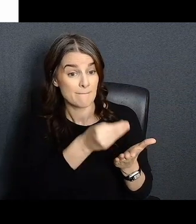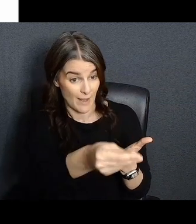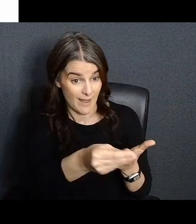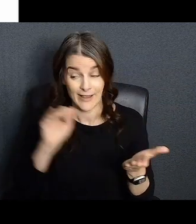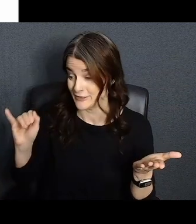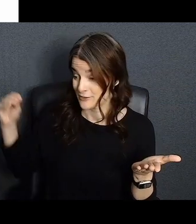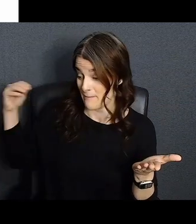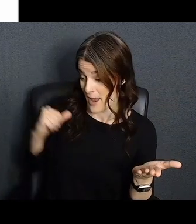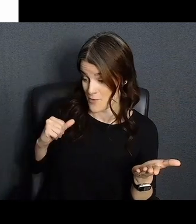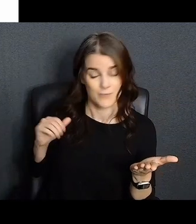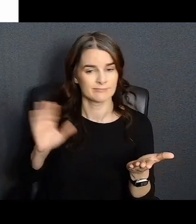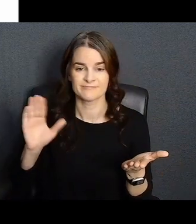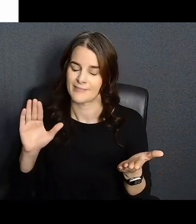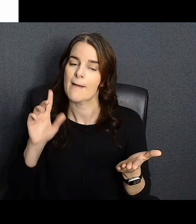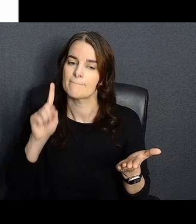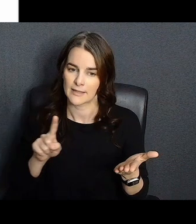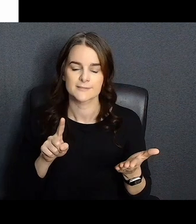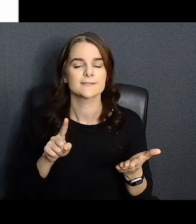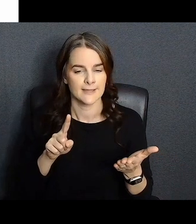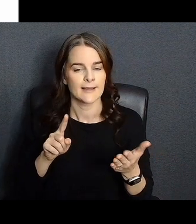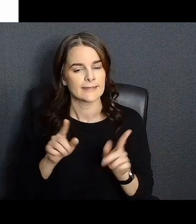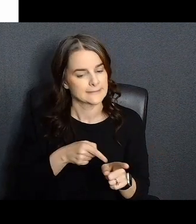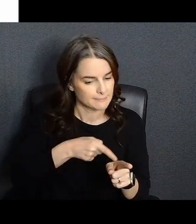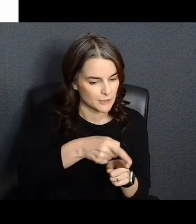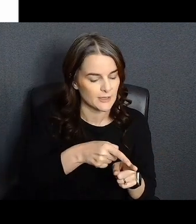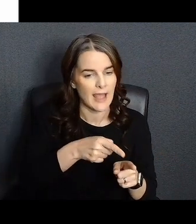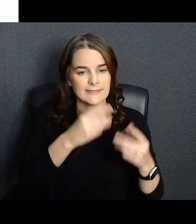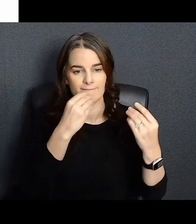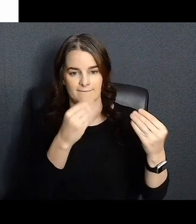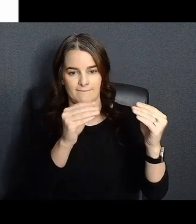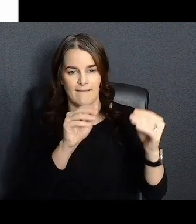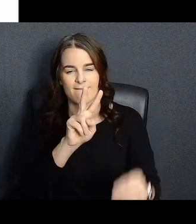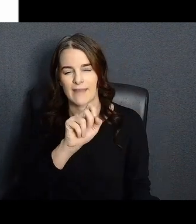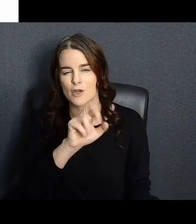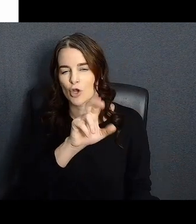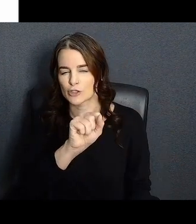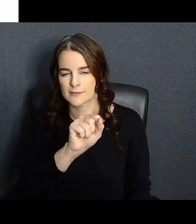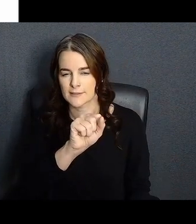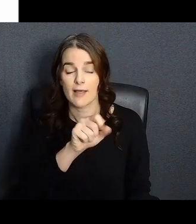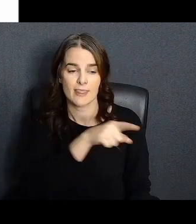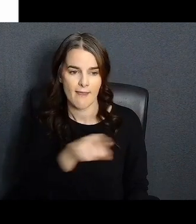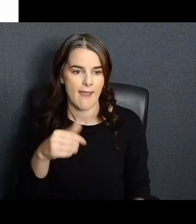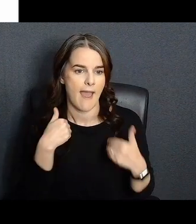It has to go through one of these specialized, vendors. And these specialized vendors will have their own unique names